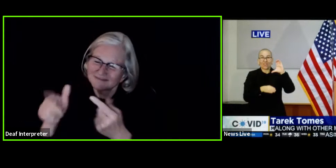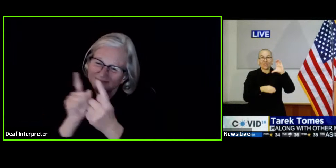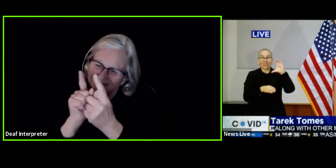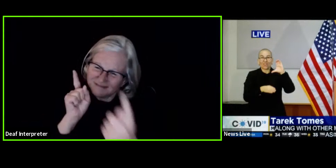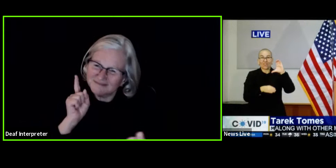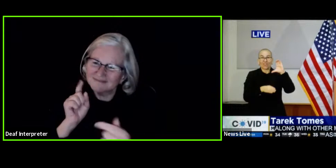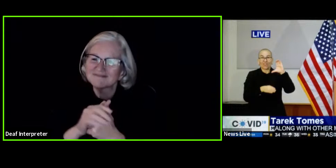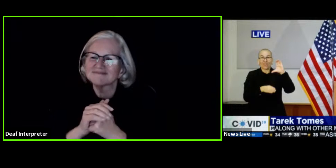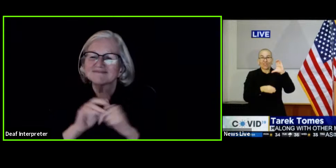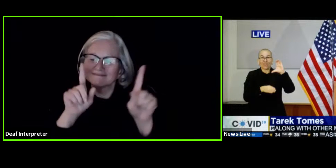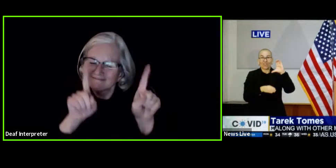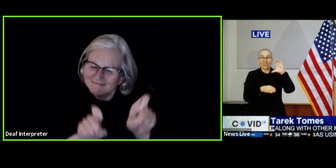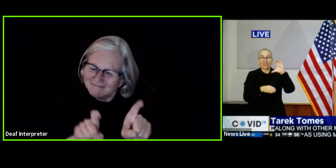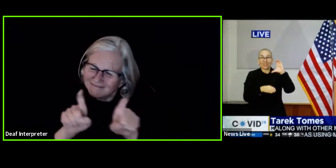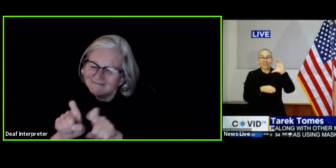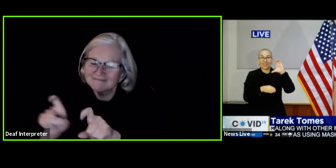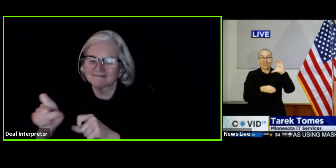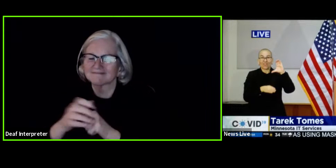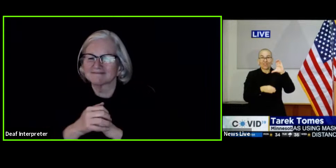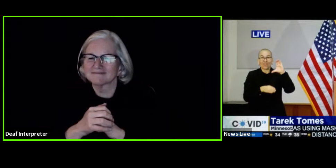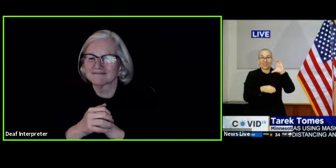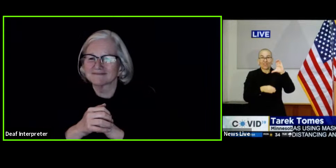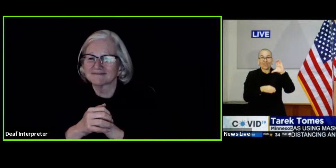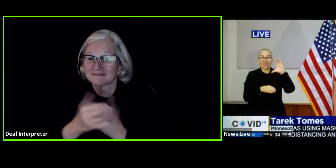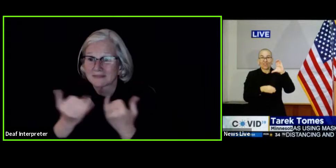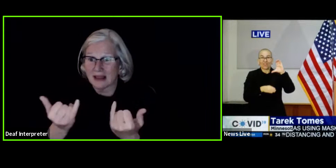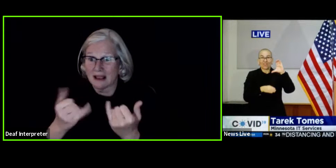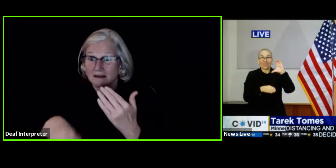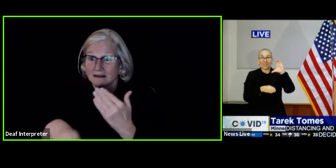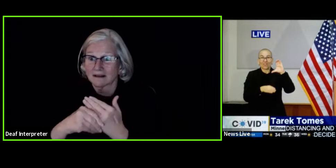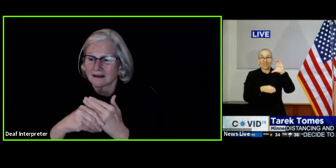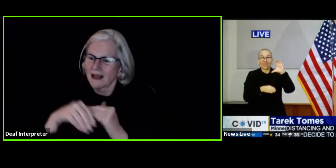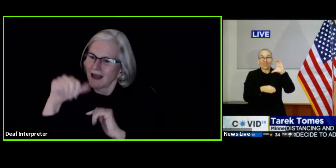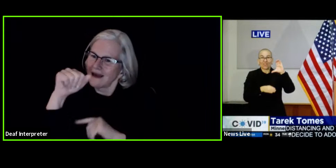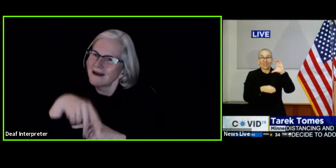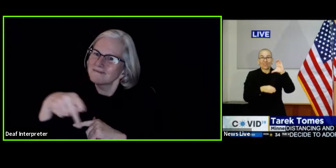AS COMMUNITIES, IT WILL HELP US PROTECT EACH OTHER AND PUT US ON